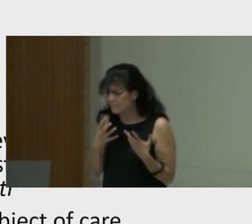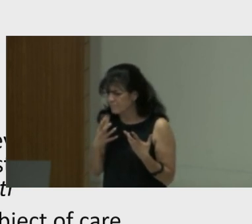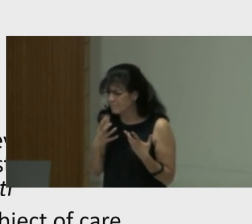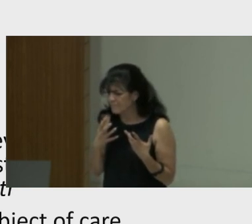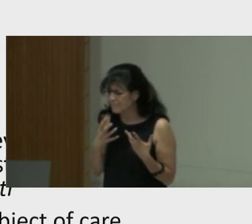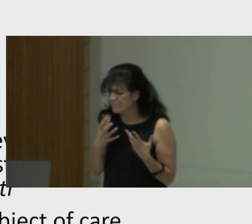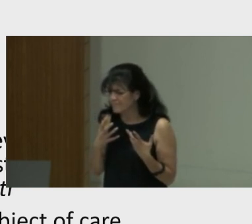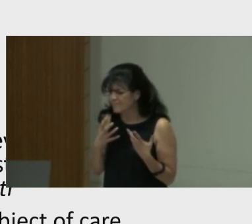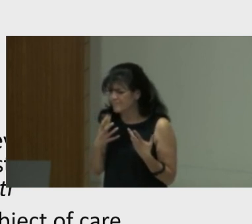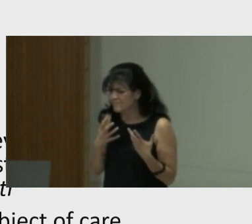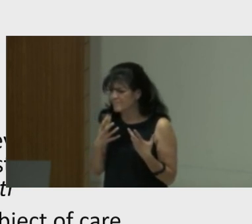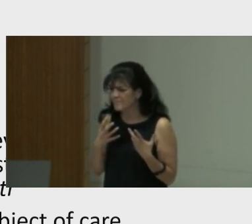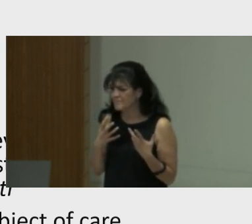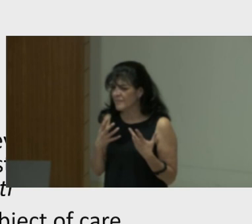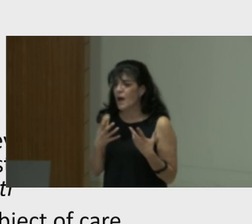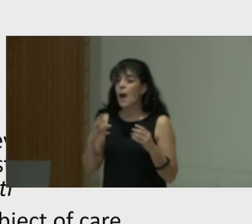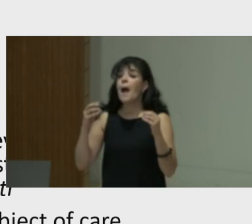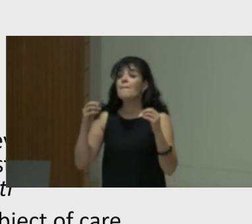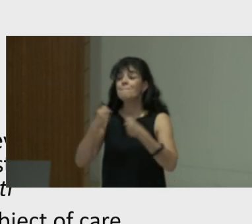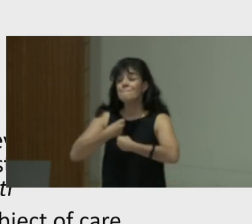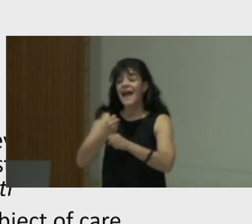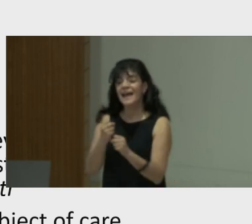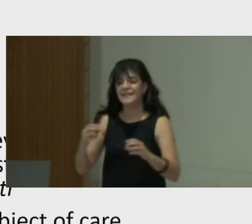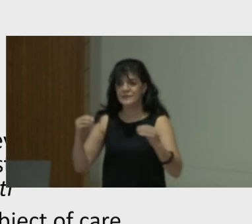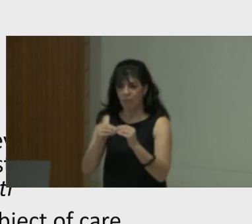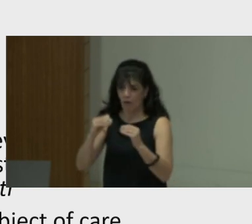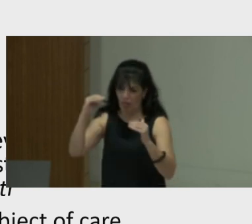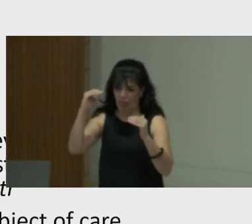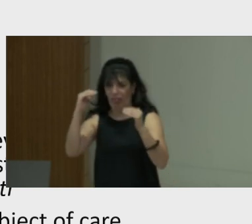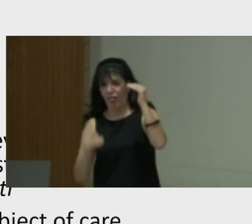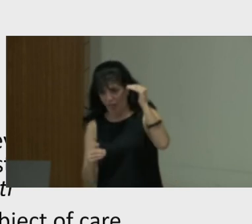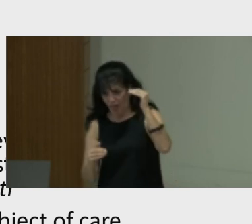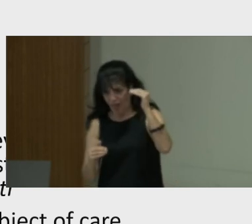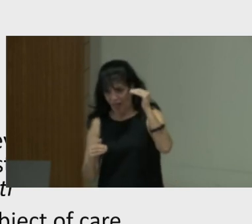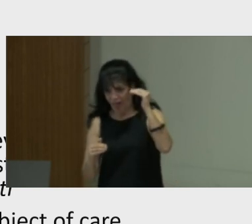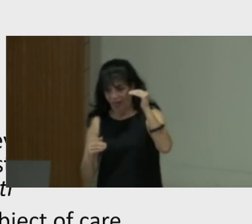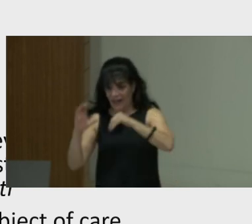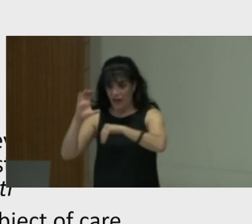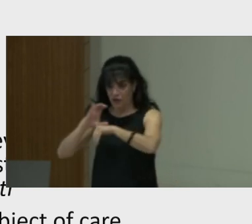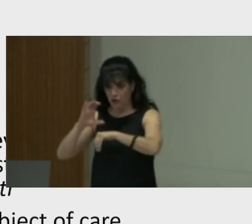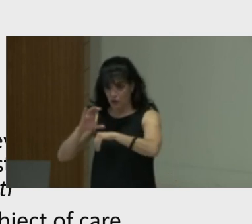which we disabled people often experience in a church whose instincts